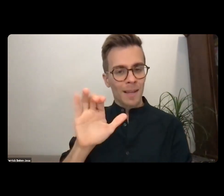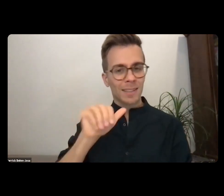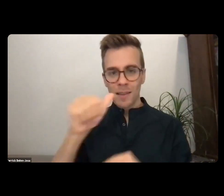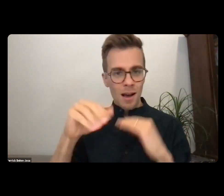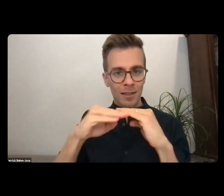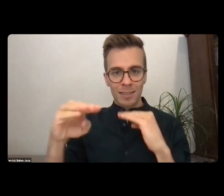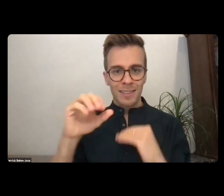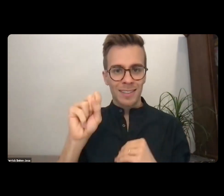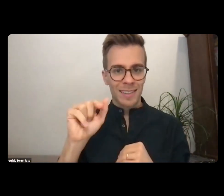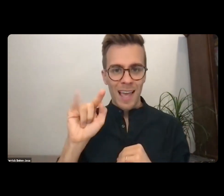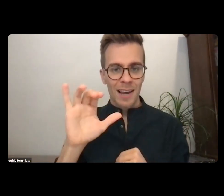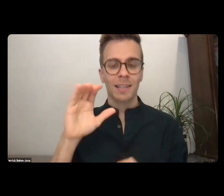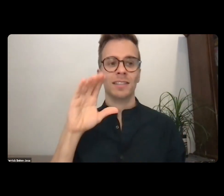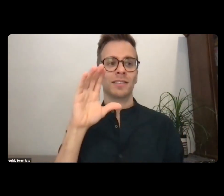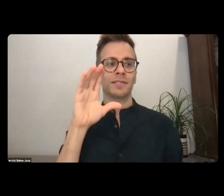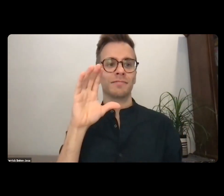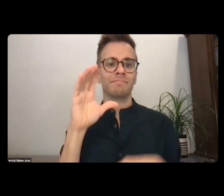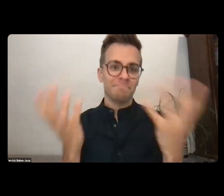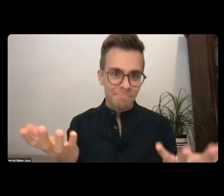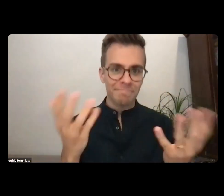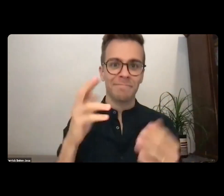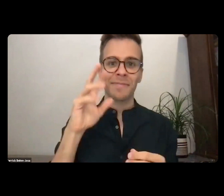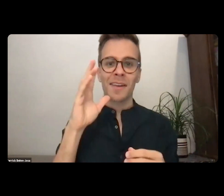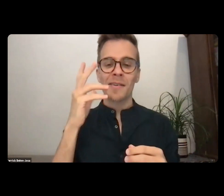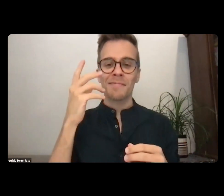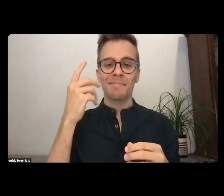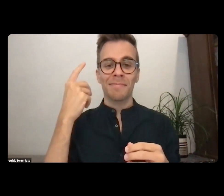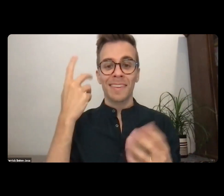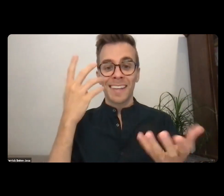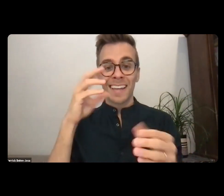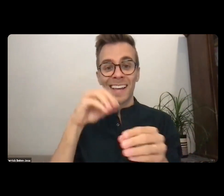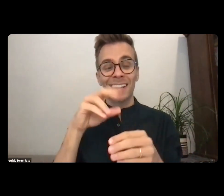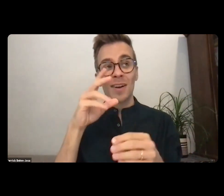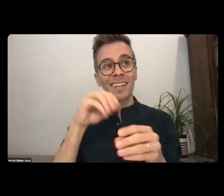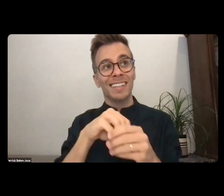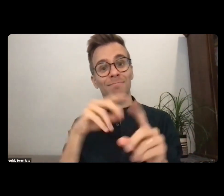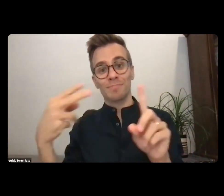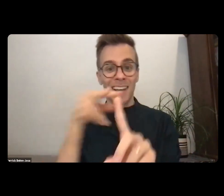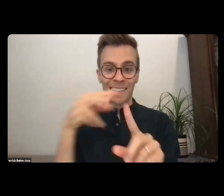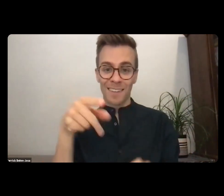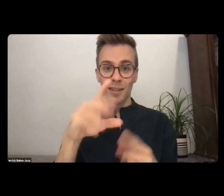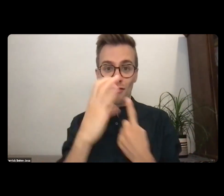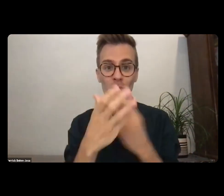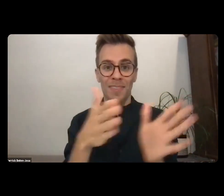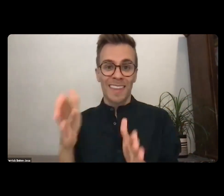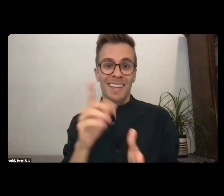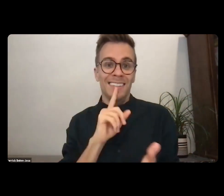Z. And, culture itself is a dynamic thing; it’s not static.